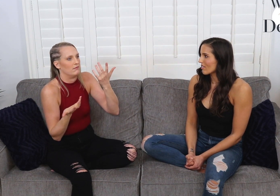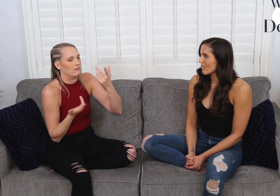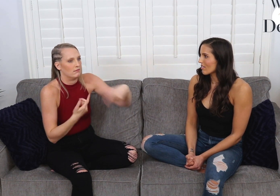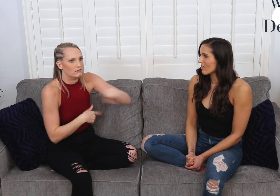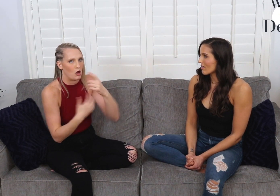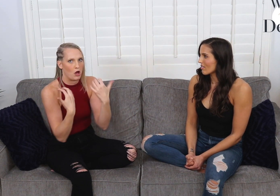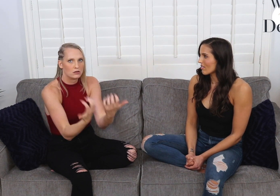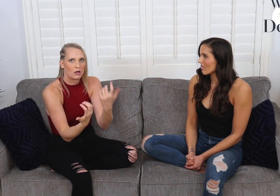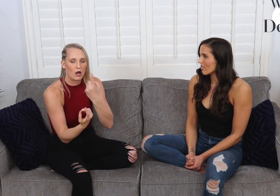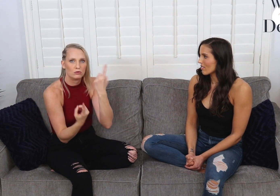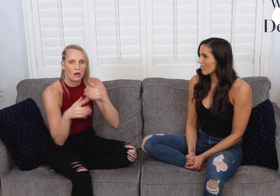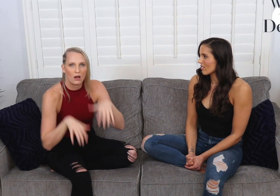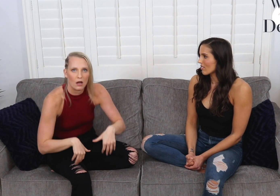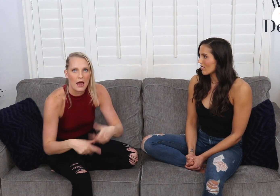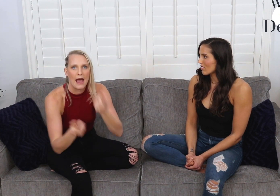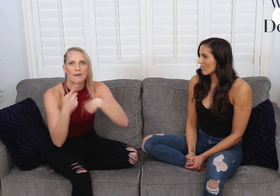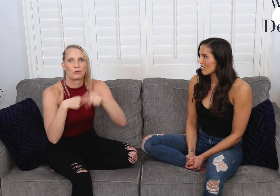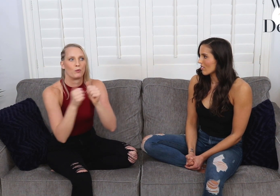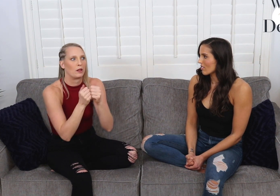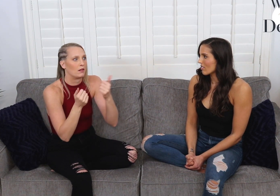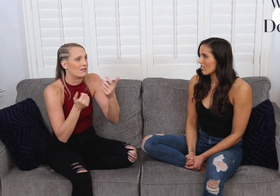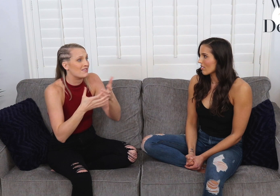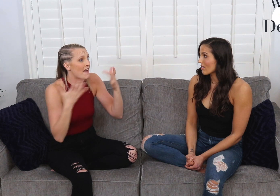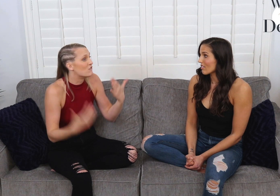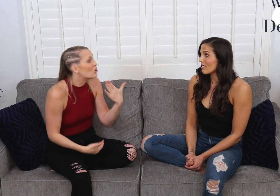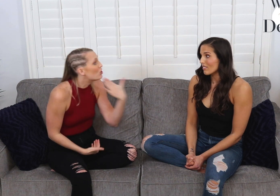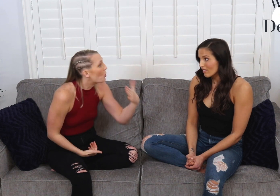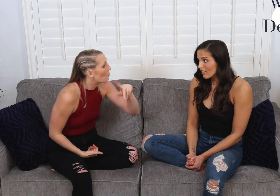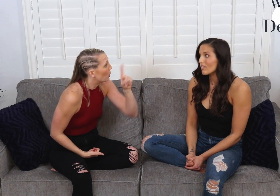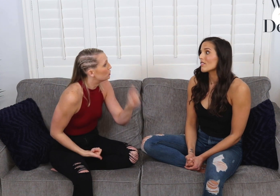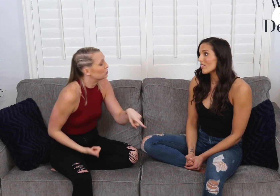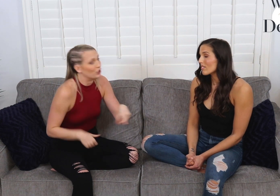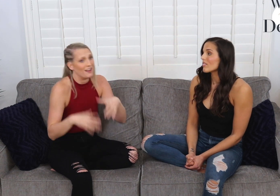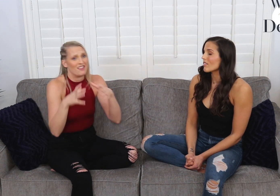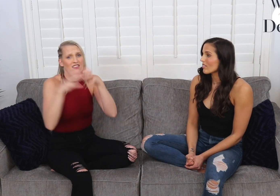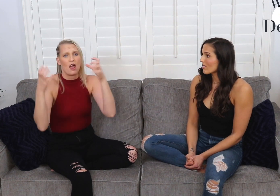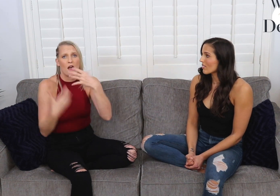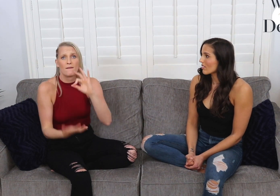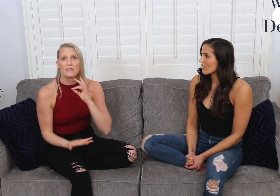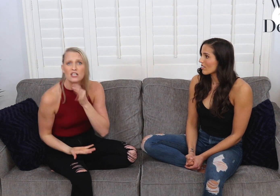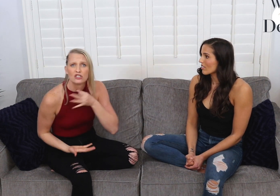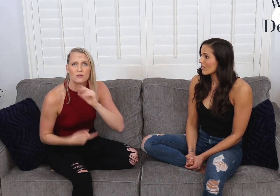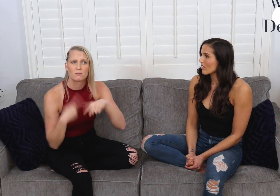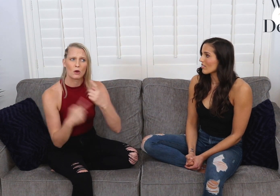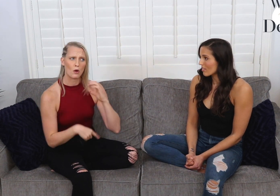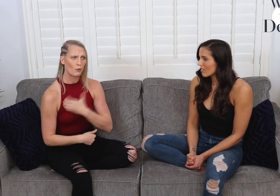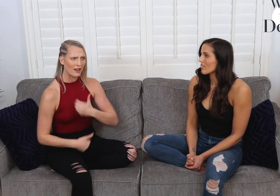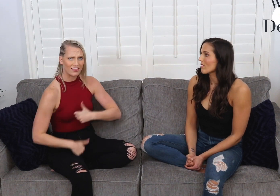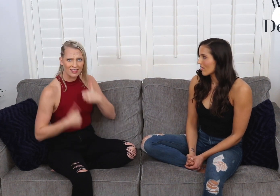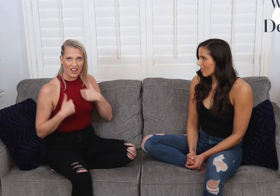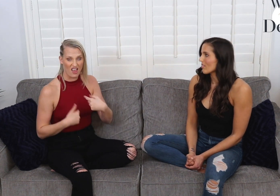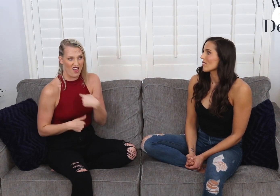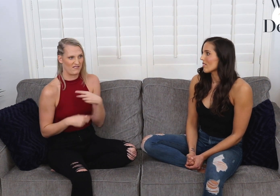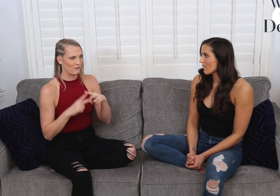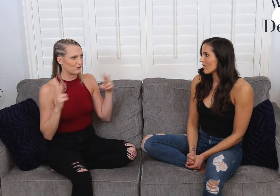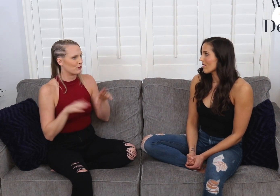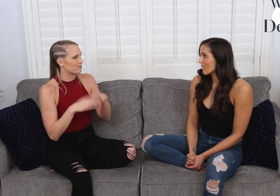I noticed the audience are always coming up with so many good questions, a lot of curious questions about our lives,